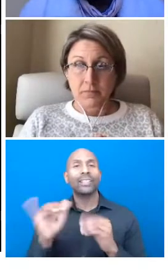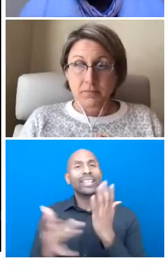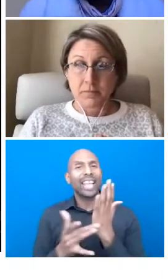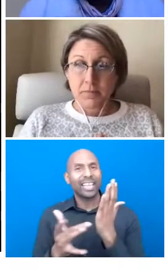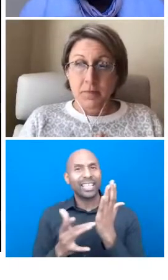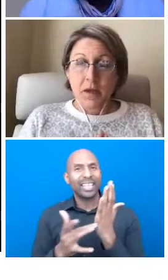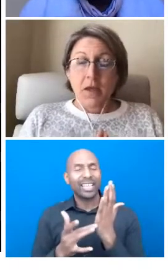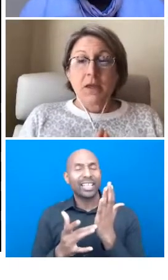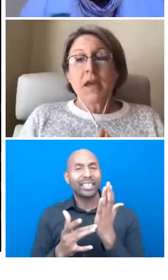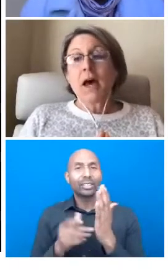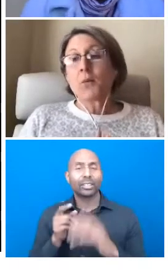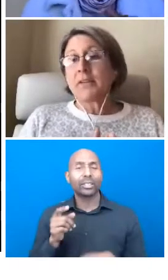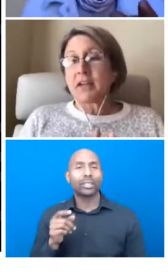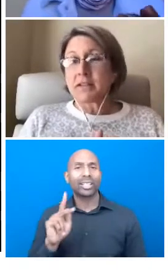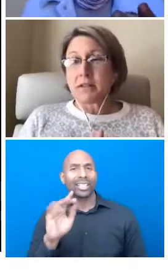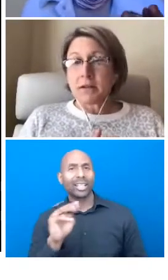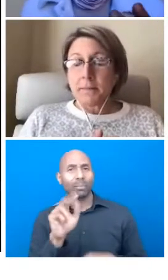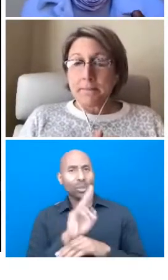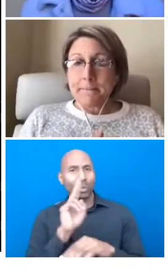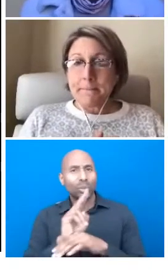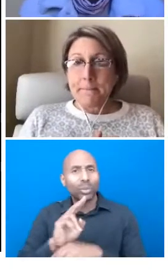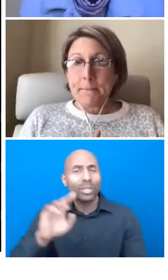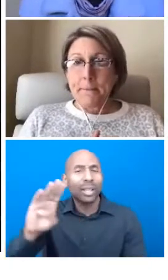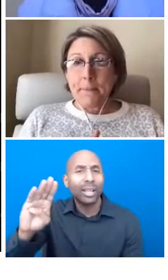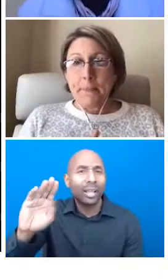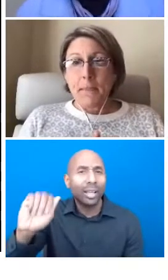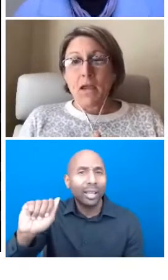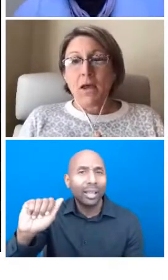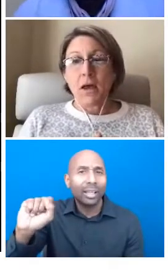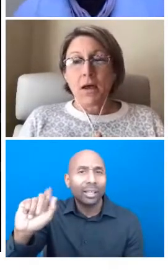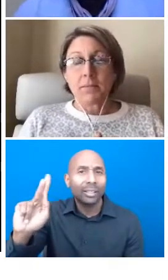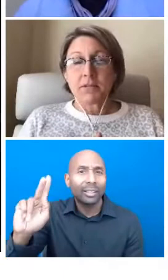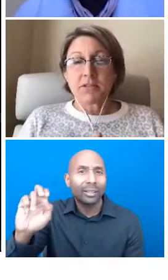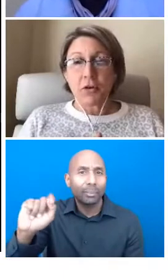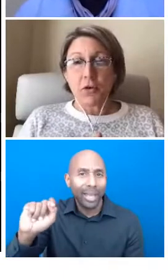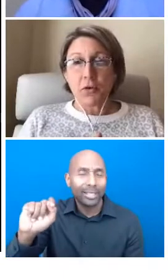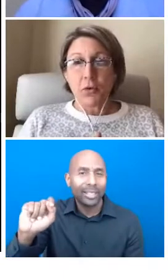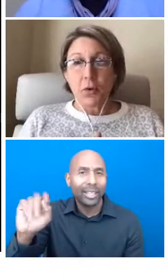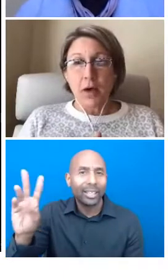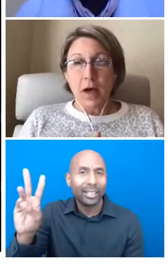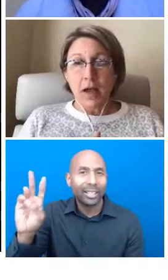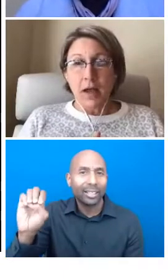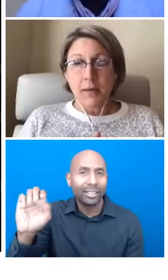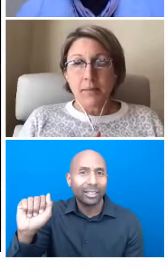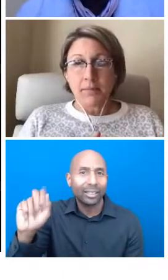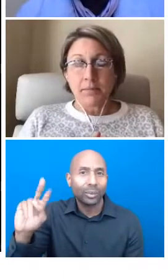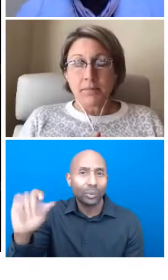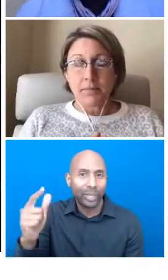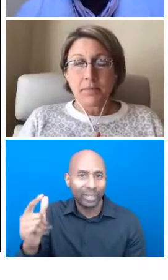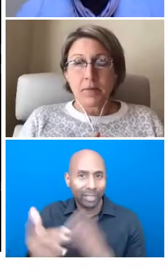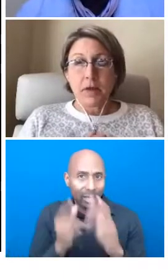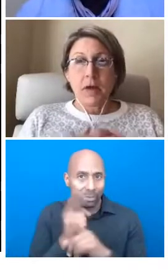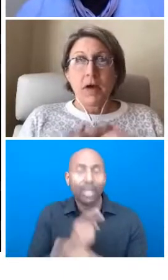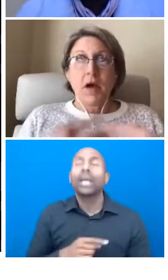Kim uses I guess basket-weaving.